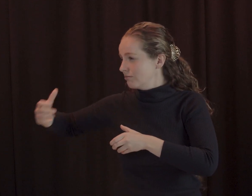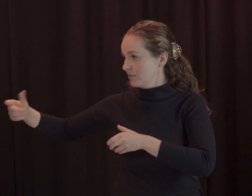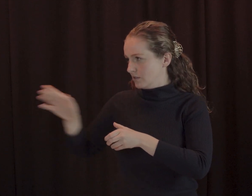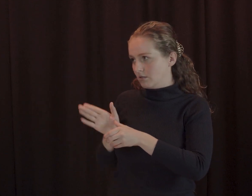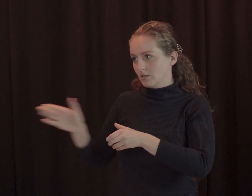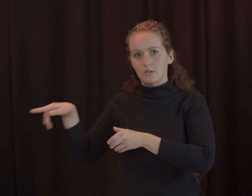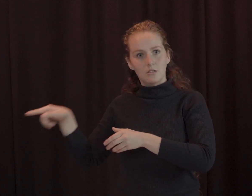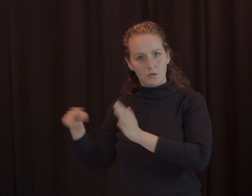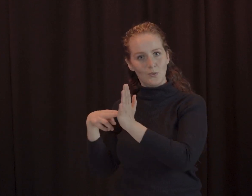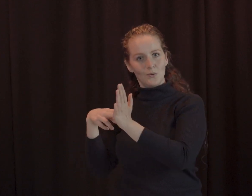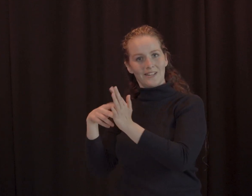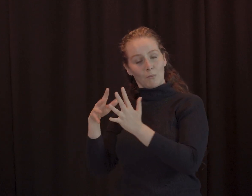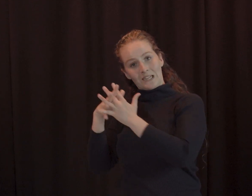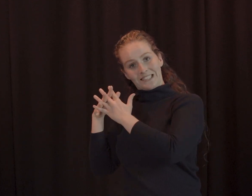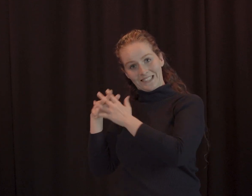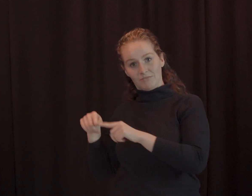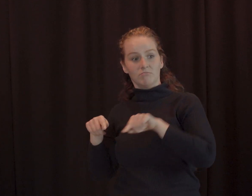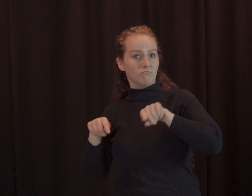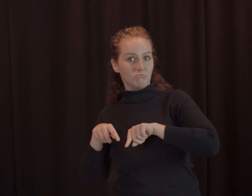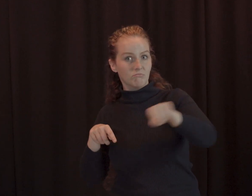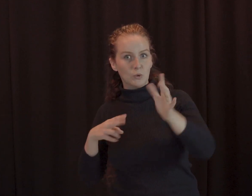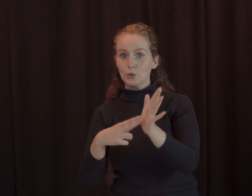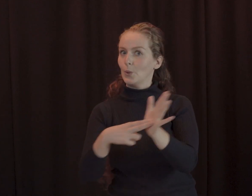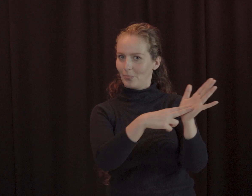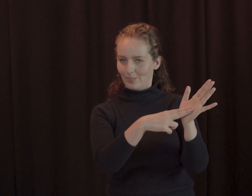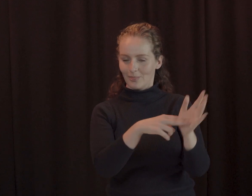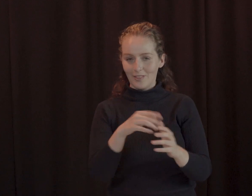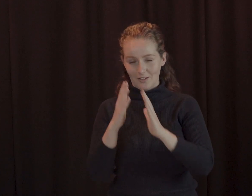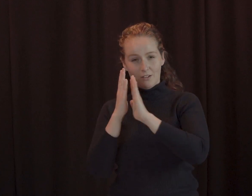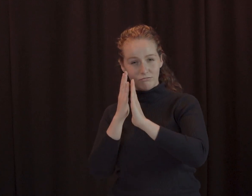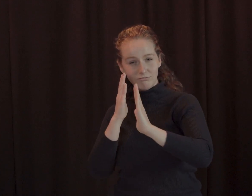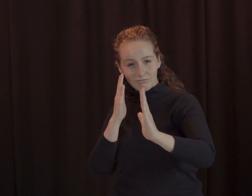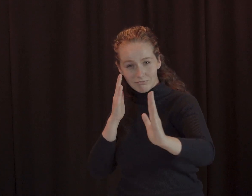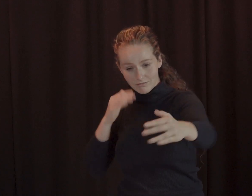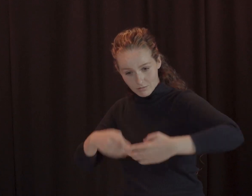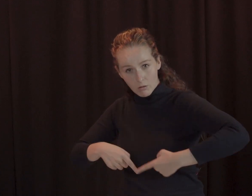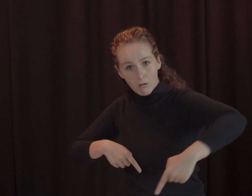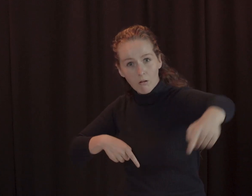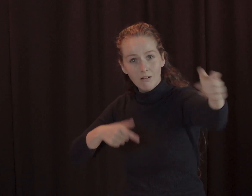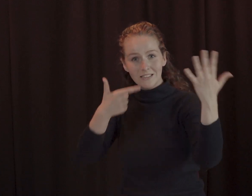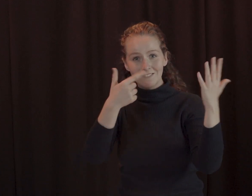You first arrive at the northwest corner with the west side on your right and the north side running ahead of you towards the left.